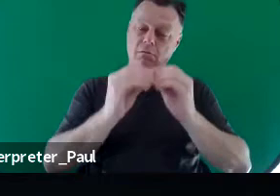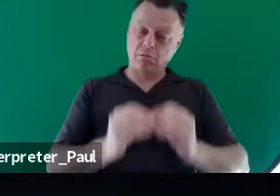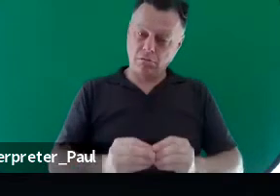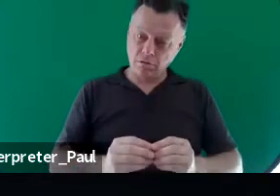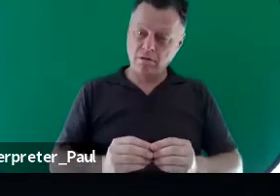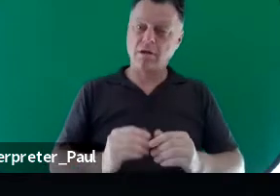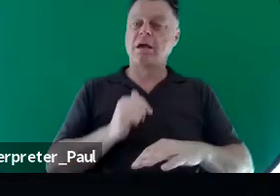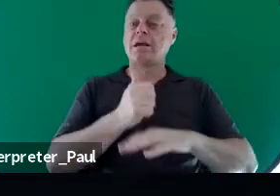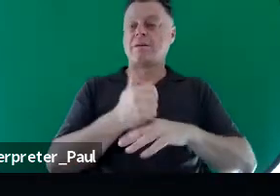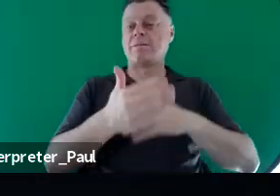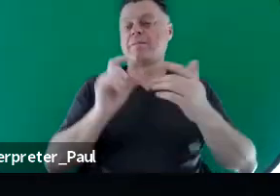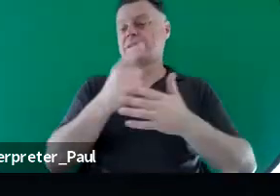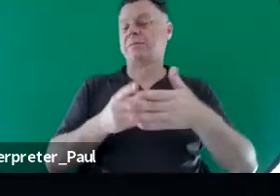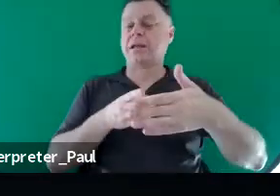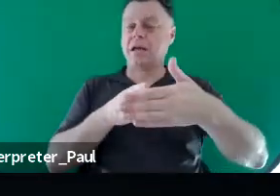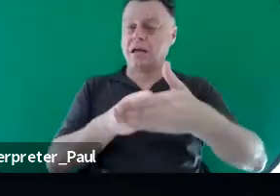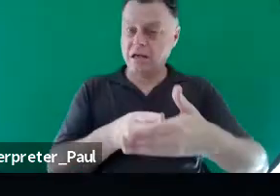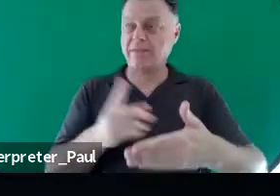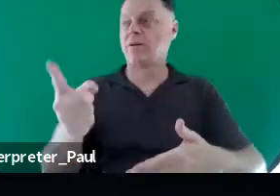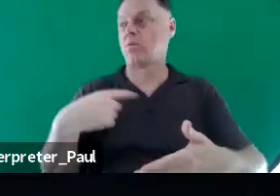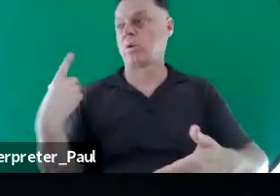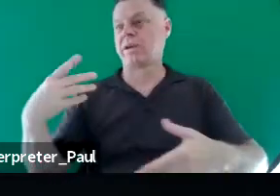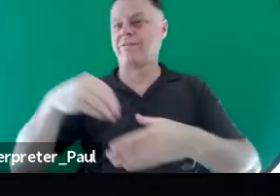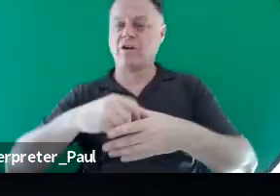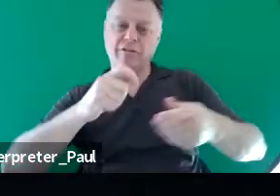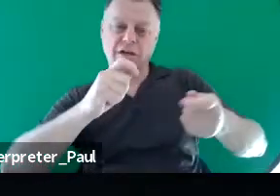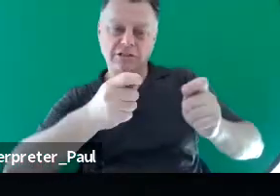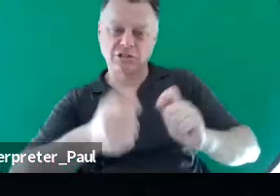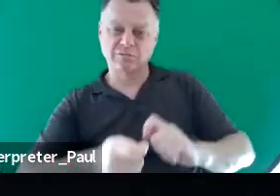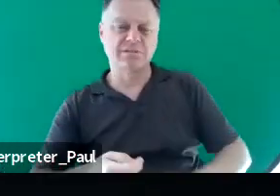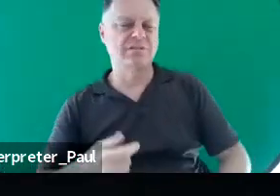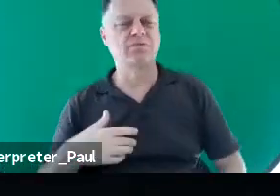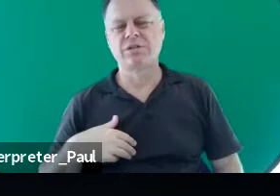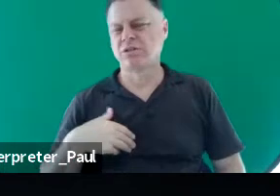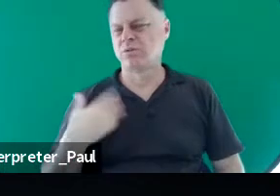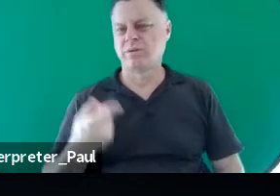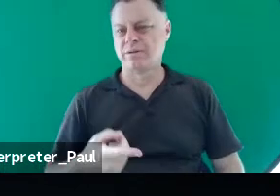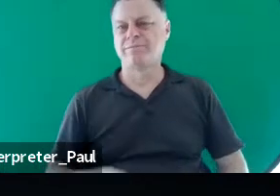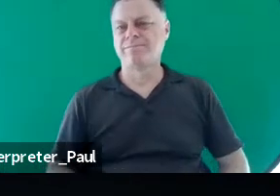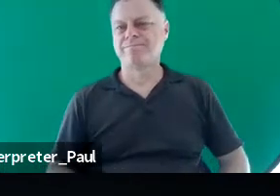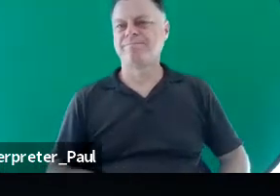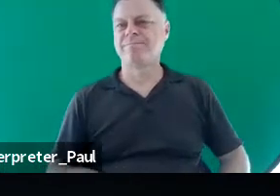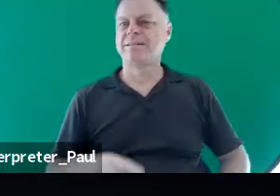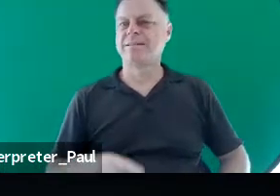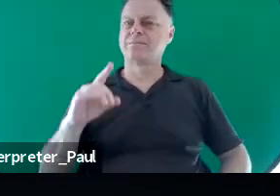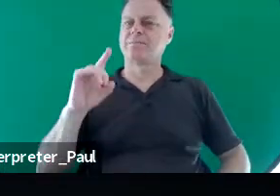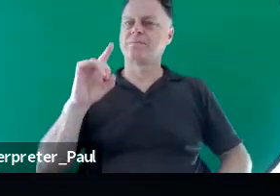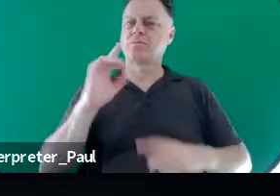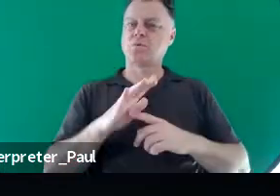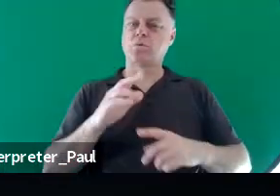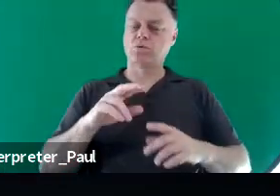is sort of the day-to-day experiences at the moment, and I think that's a really important journey for us to make is that real transition between